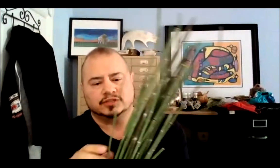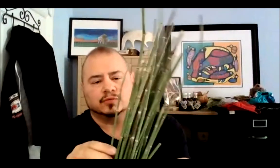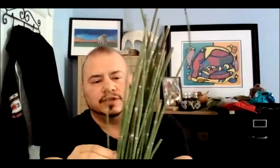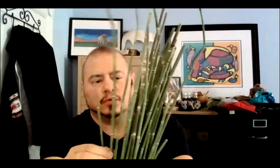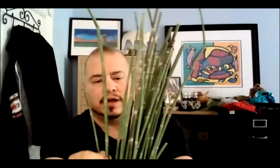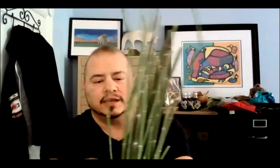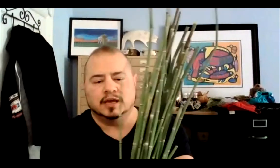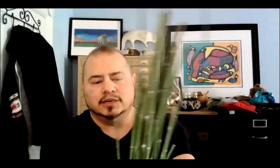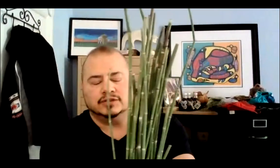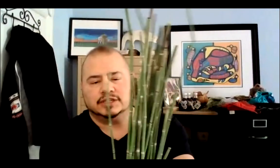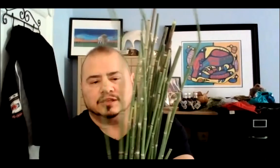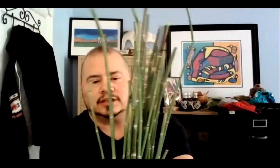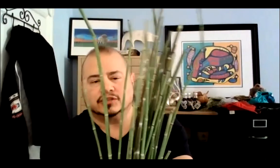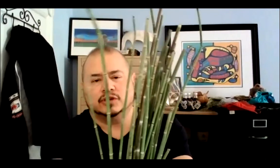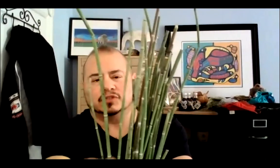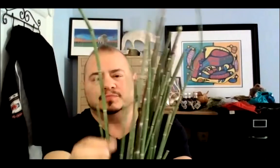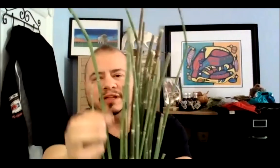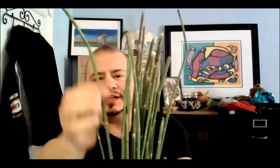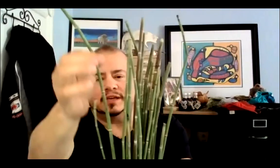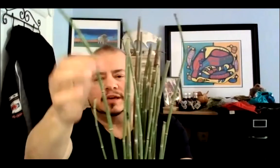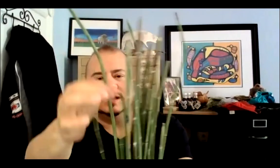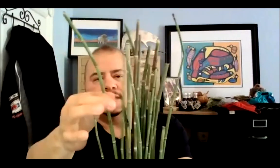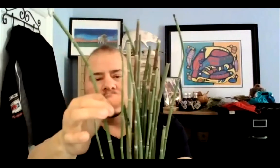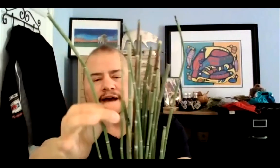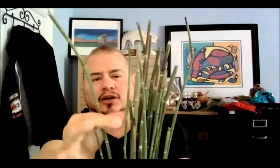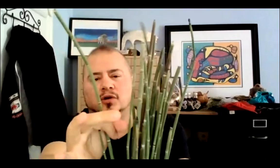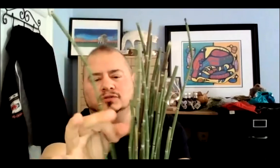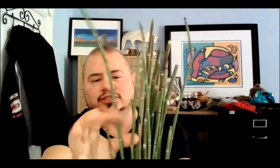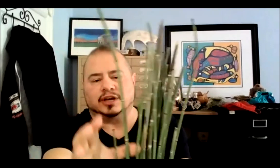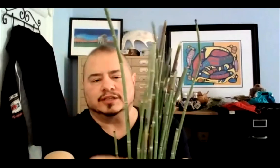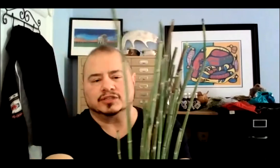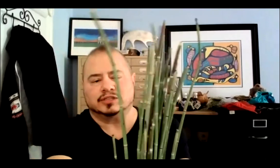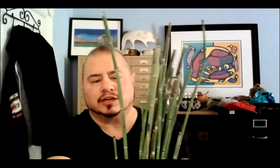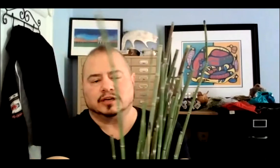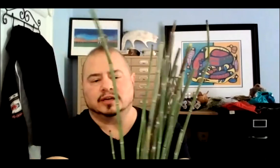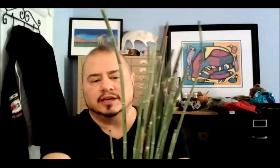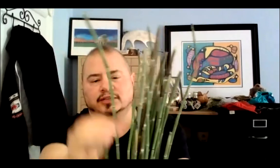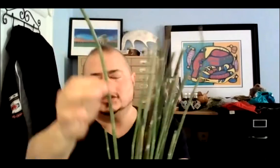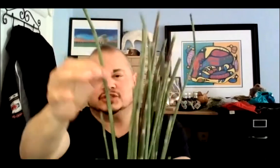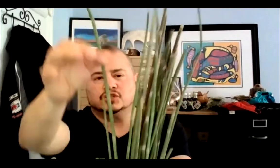one you want, you see that there's no spindly cones on this, it's just a